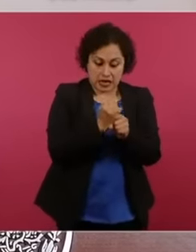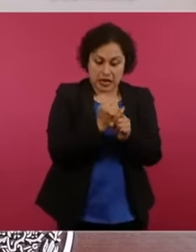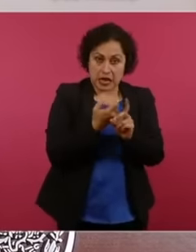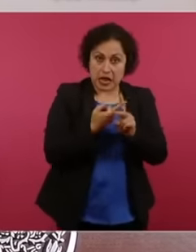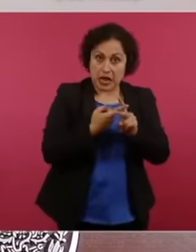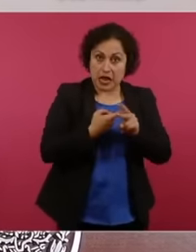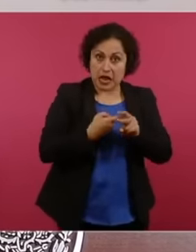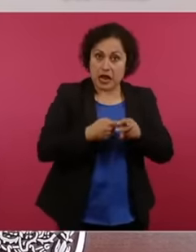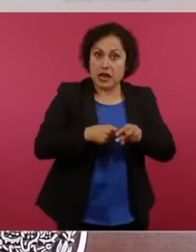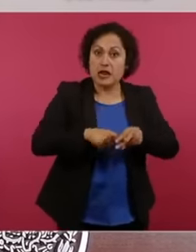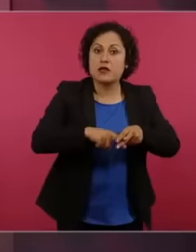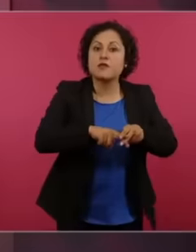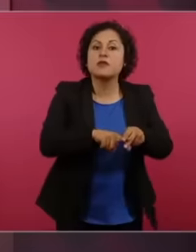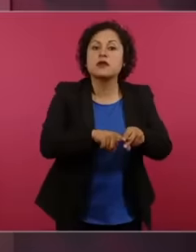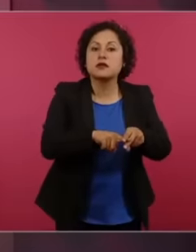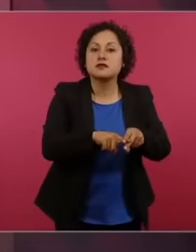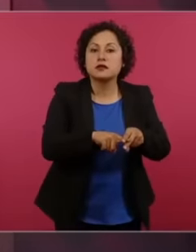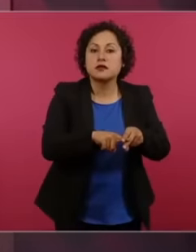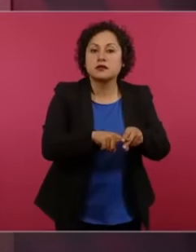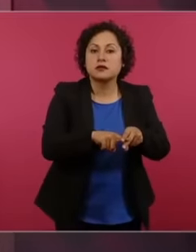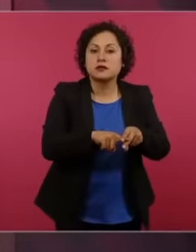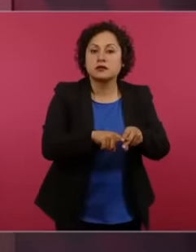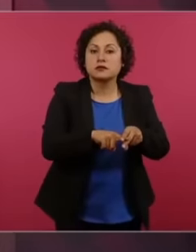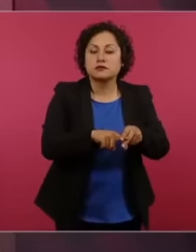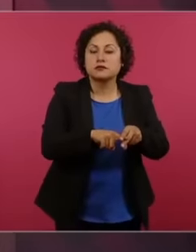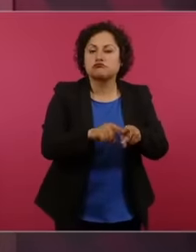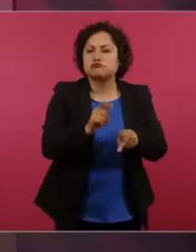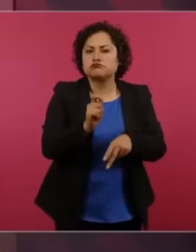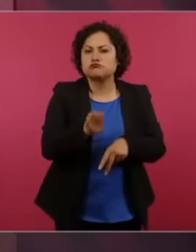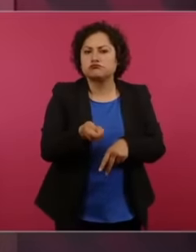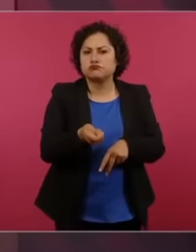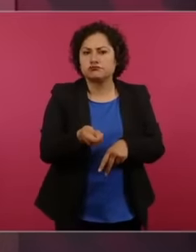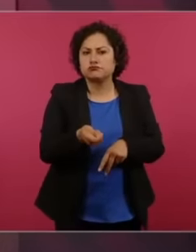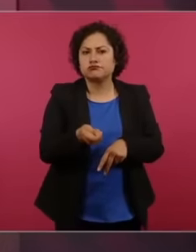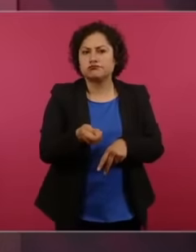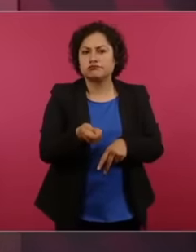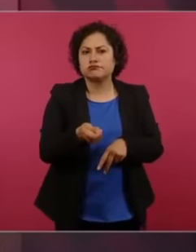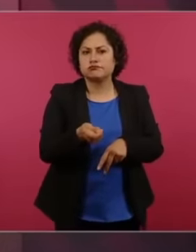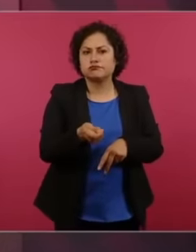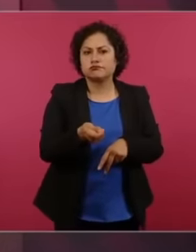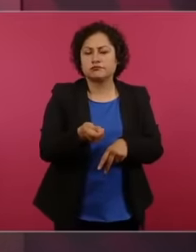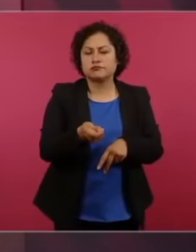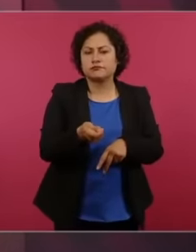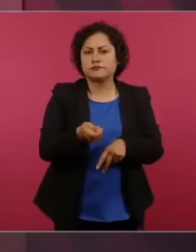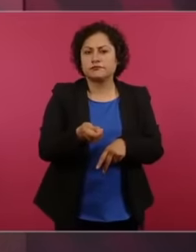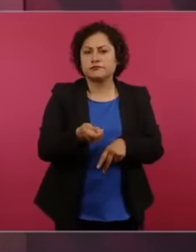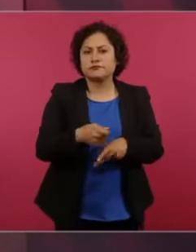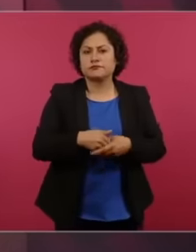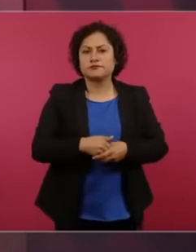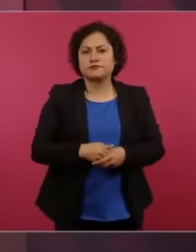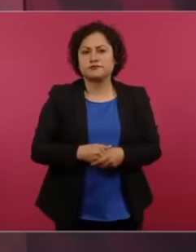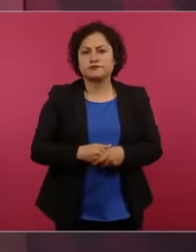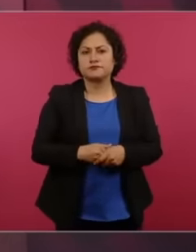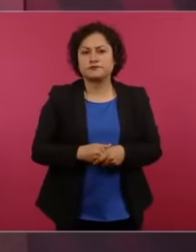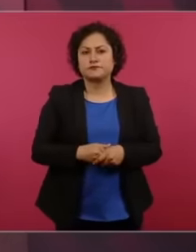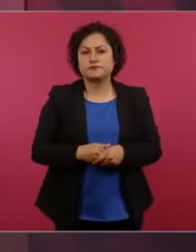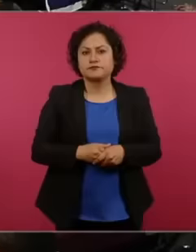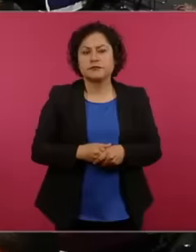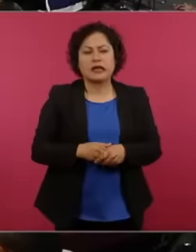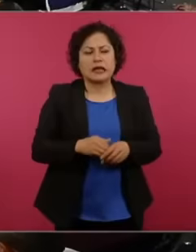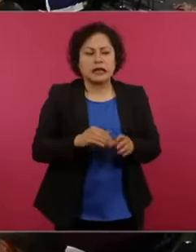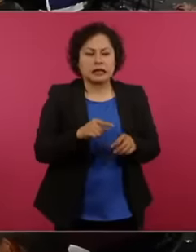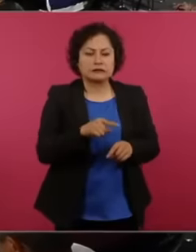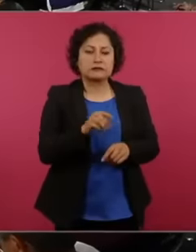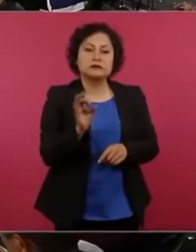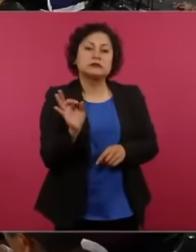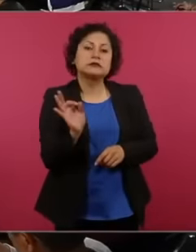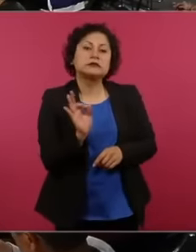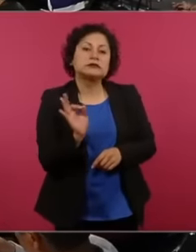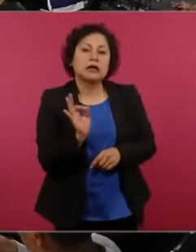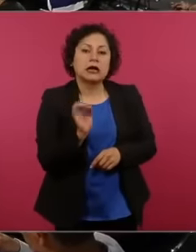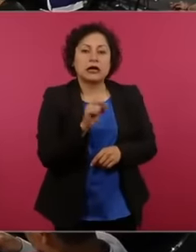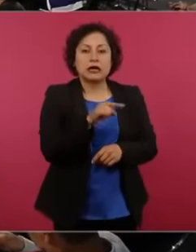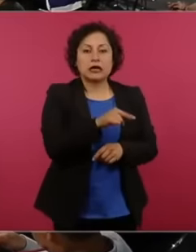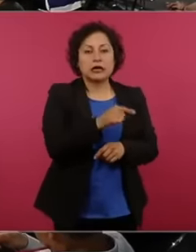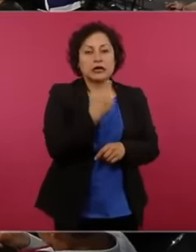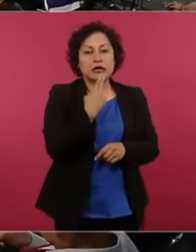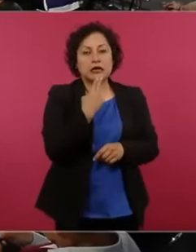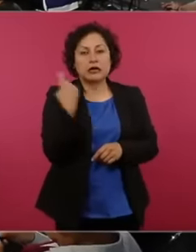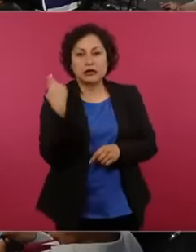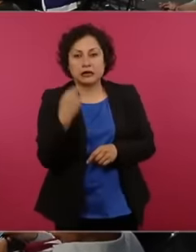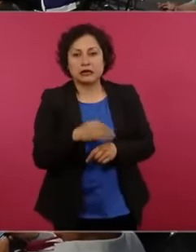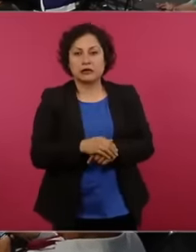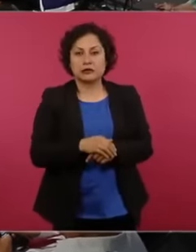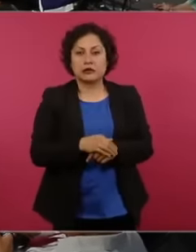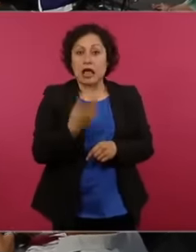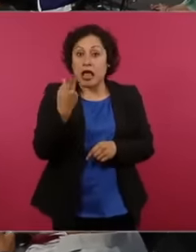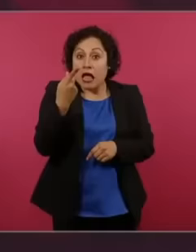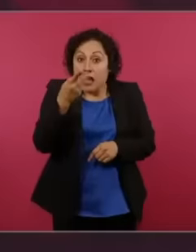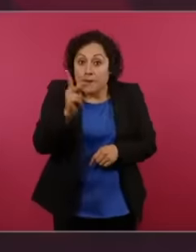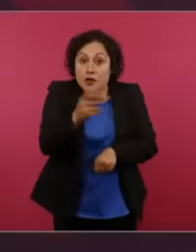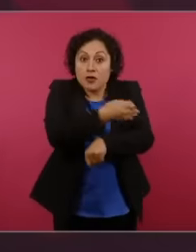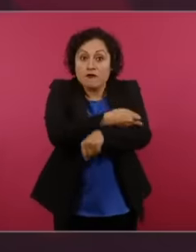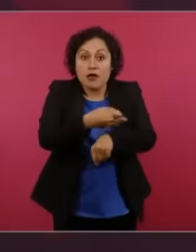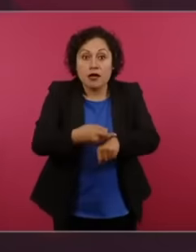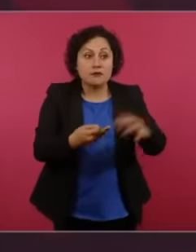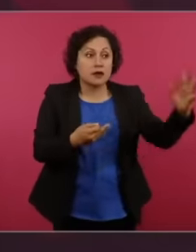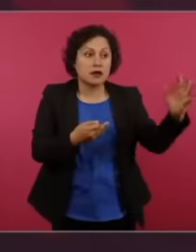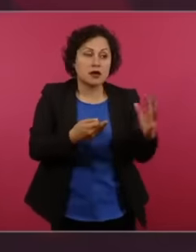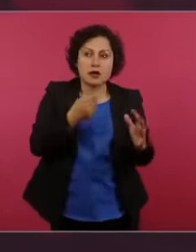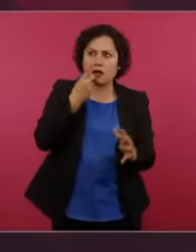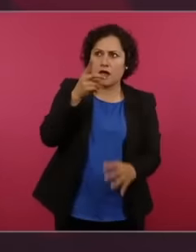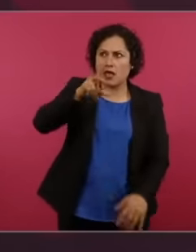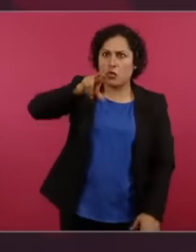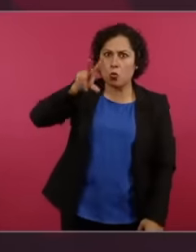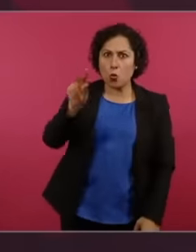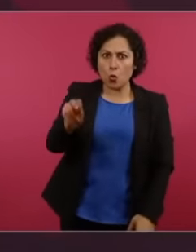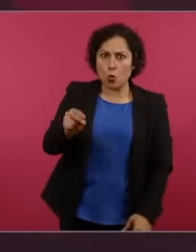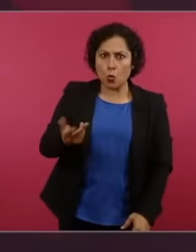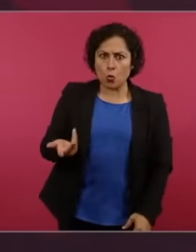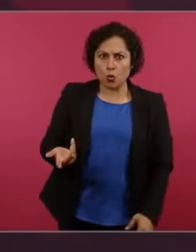that it could have been a homicide but the relatives themselves say